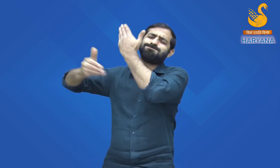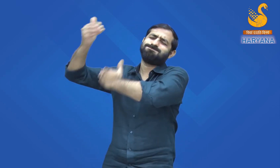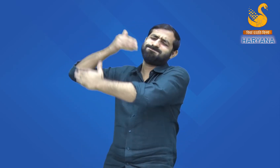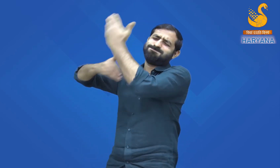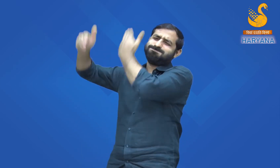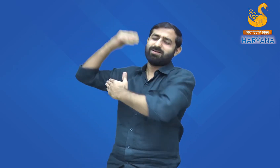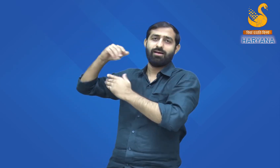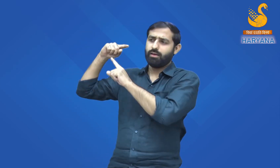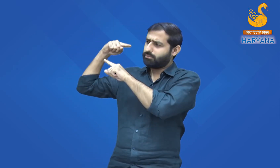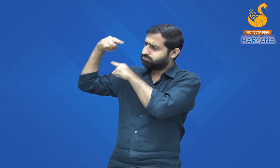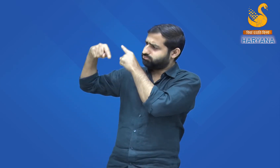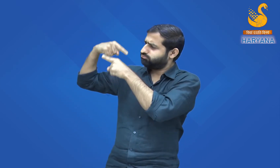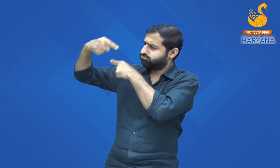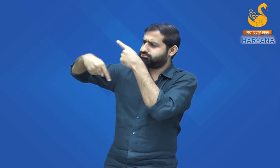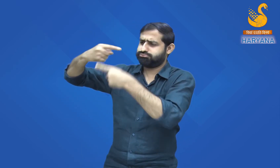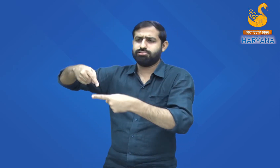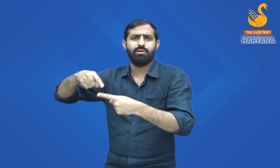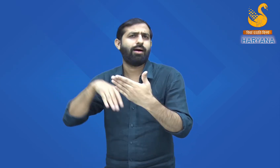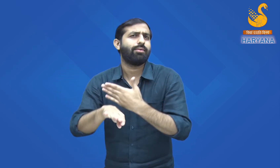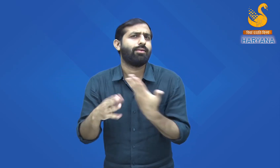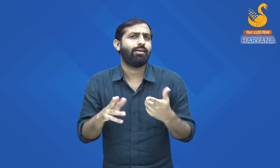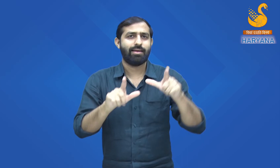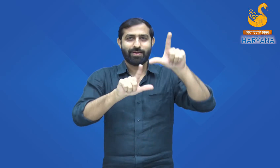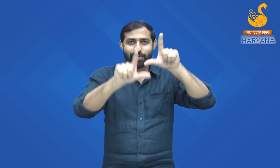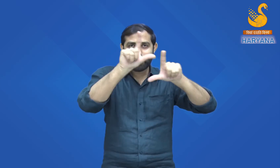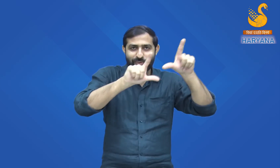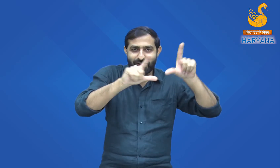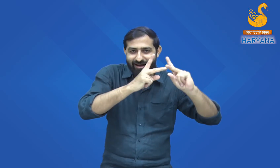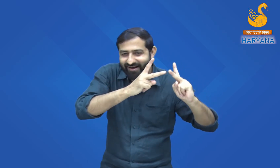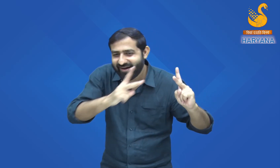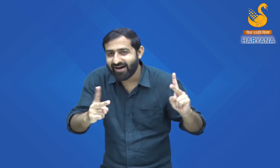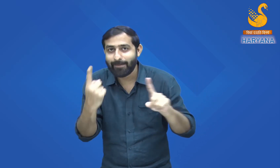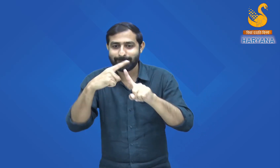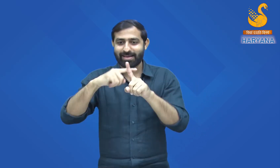For time immemorial we know that language and culture